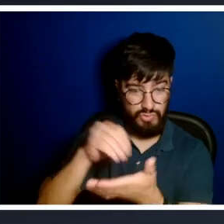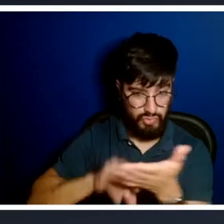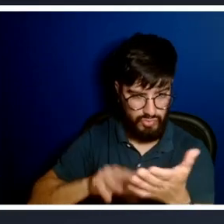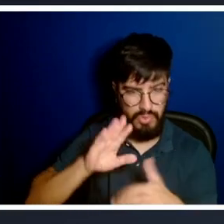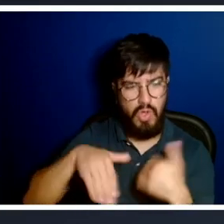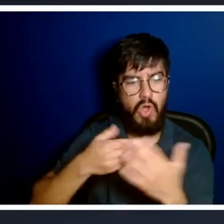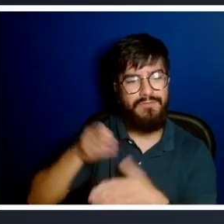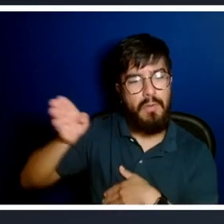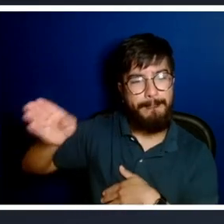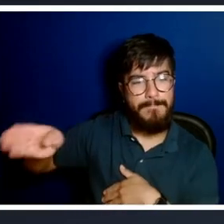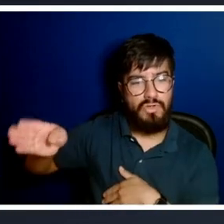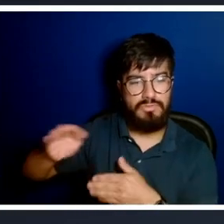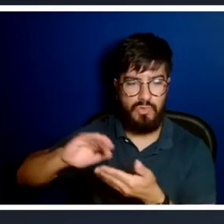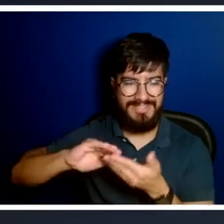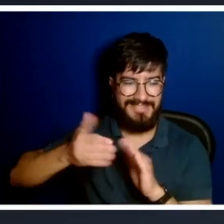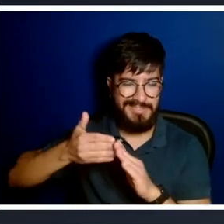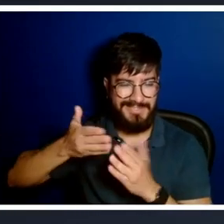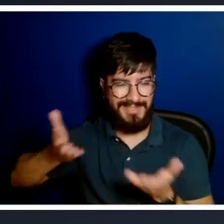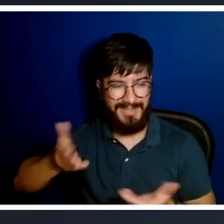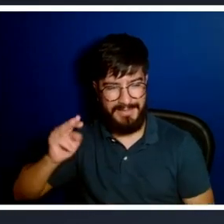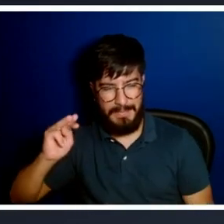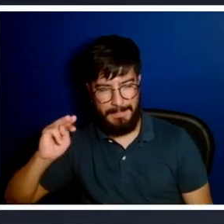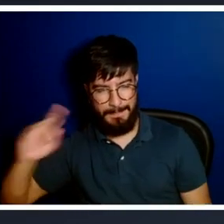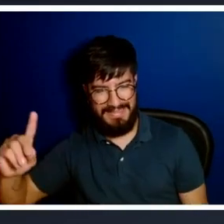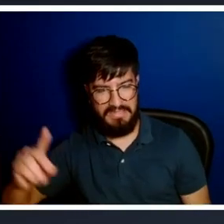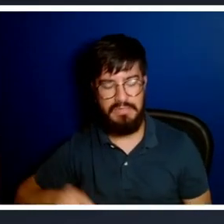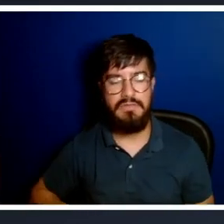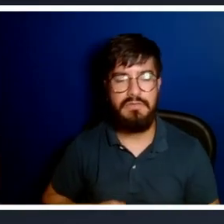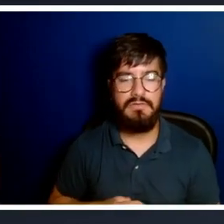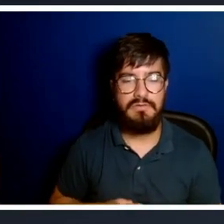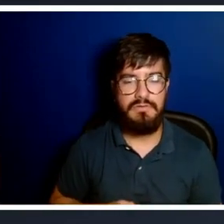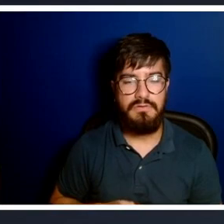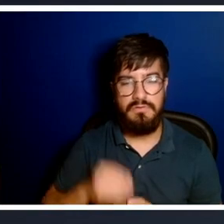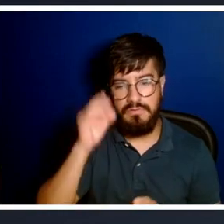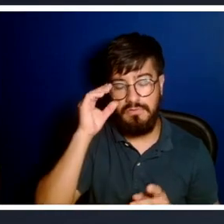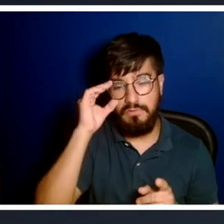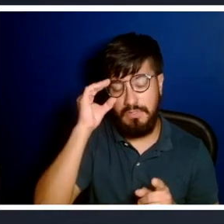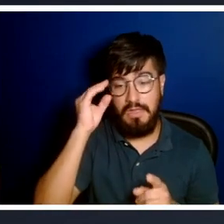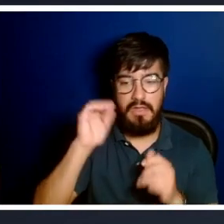an exploration of environmental issues in the city of Baltimore, this really plays space. So,